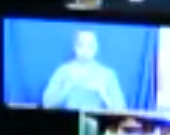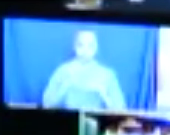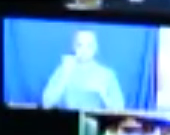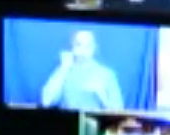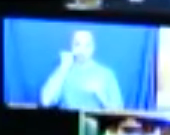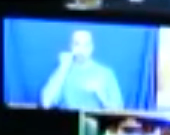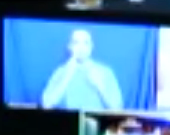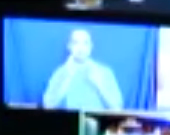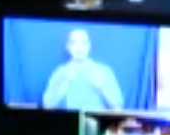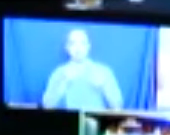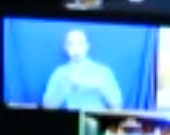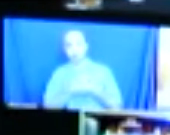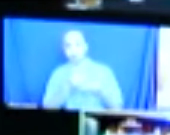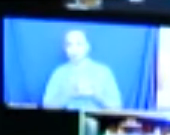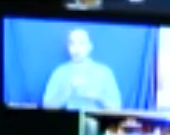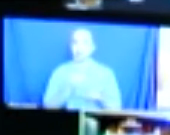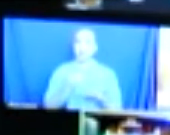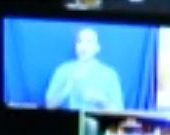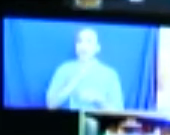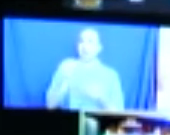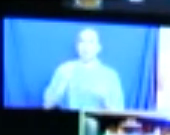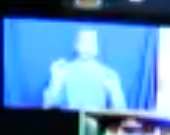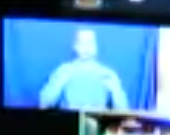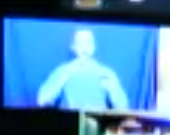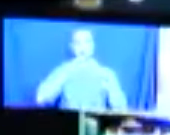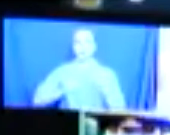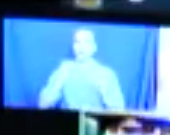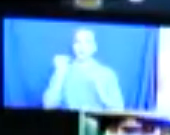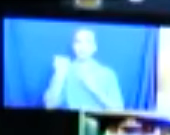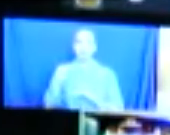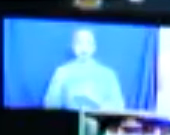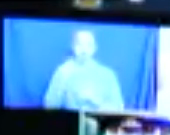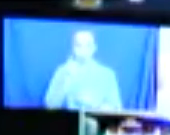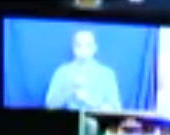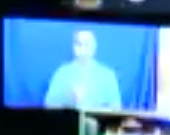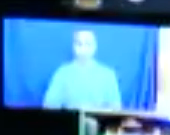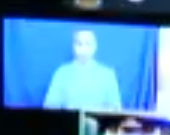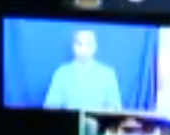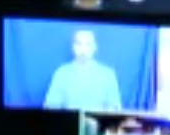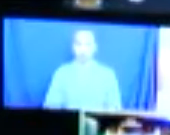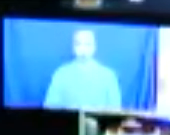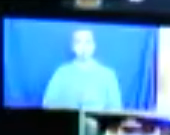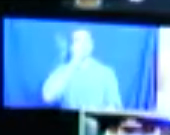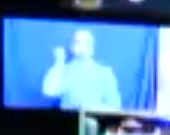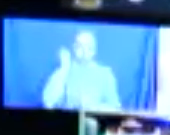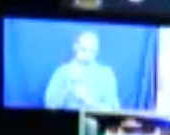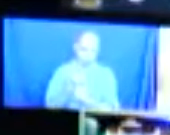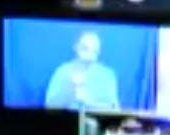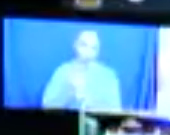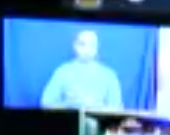BEGINNER. THERE IS NO AGE LIMIT TO BE IF YOU CAN STAND UP, THEN YOU